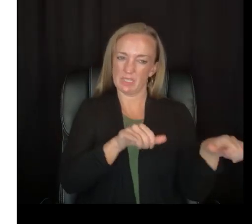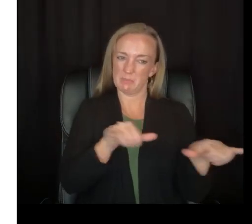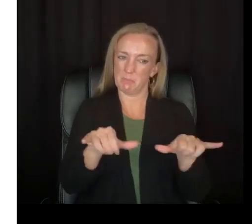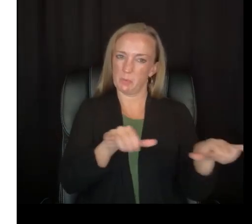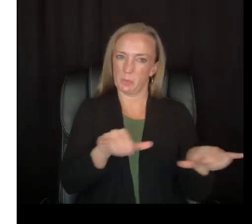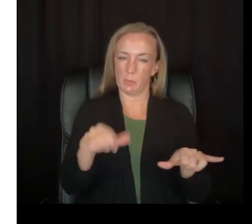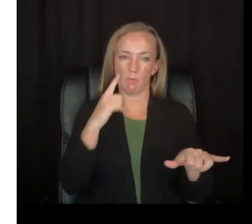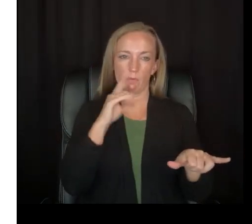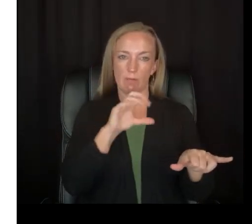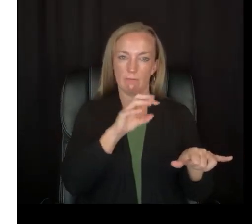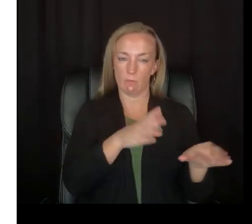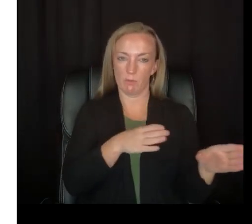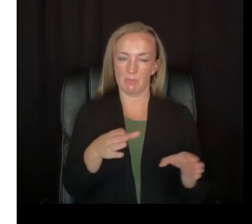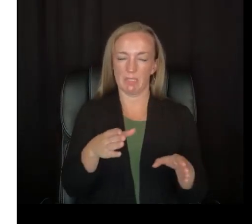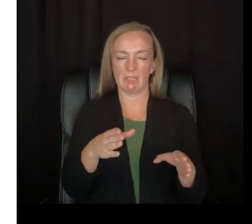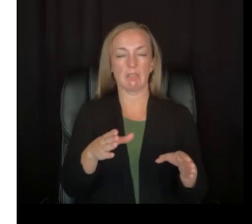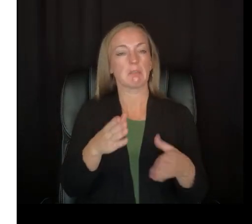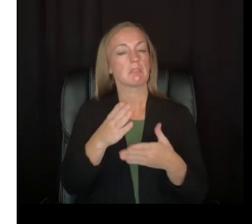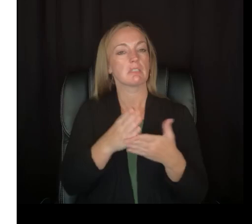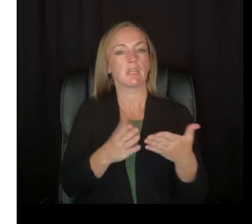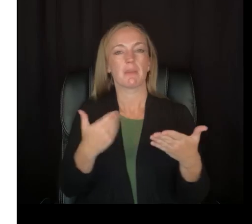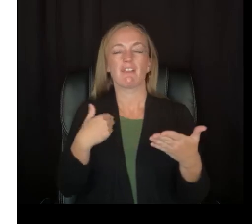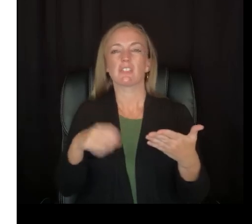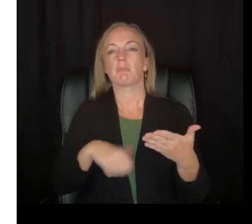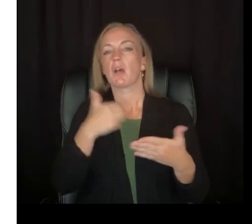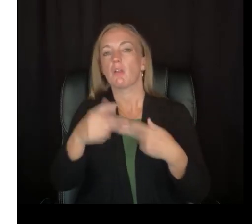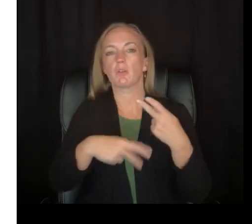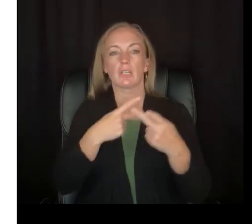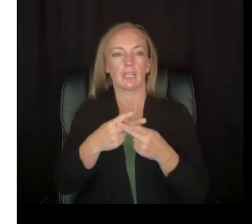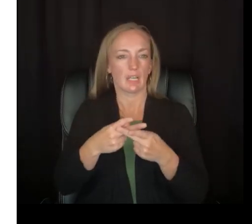or districts have some other form of documenting this.